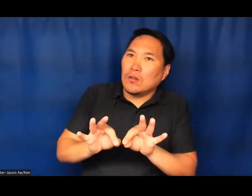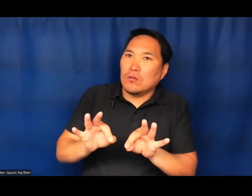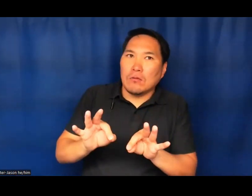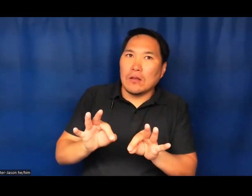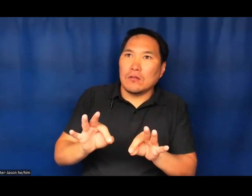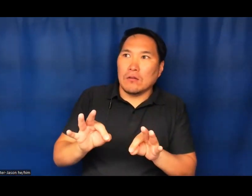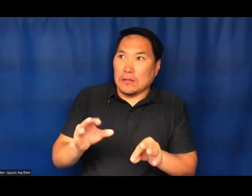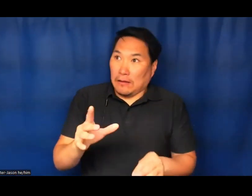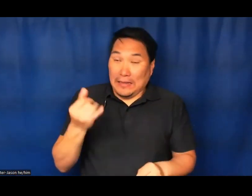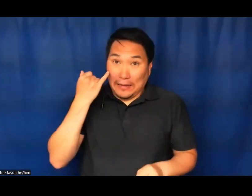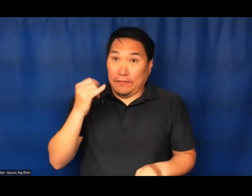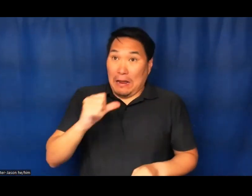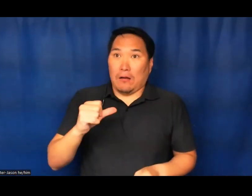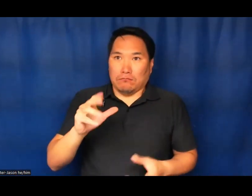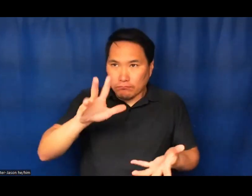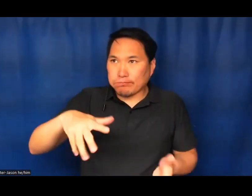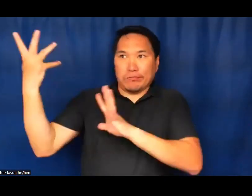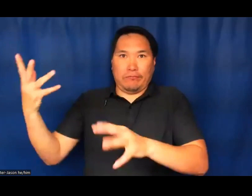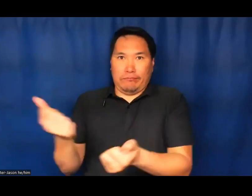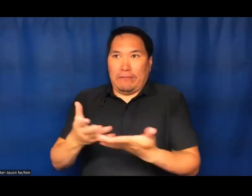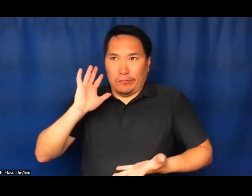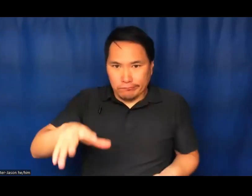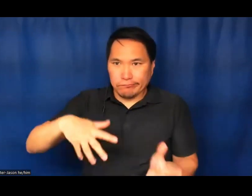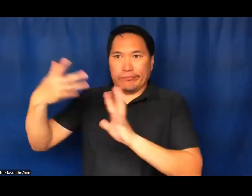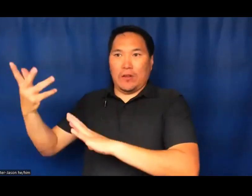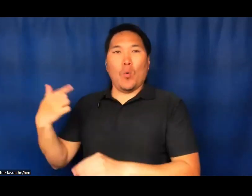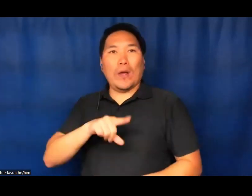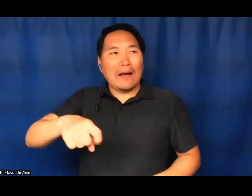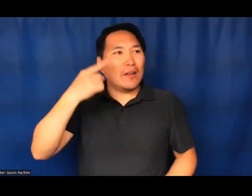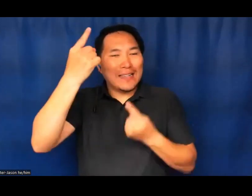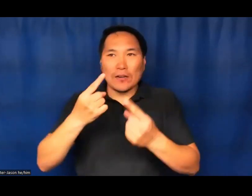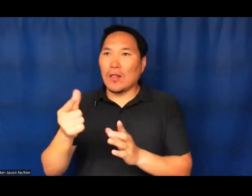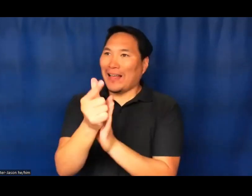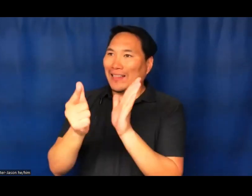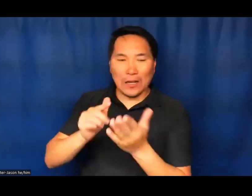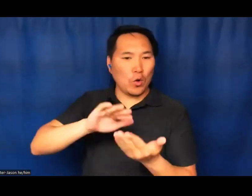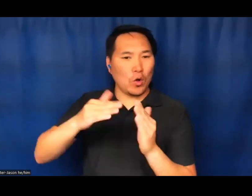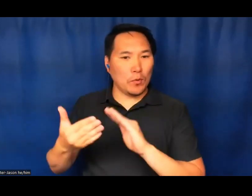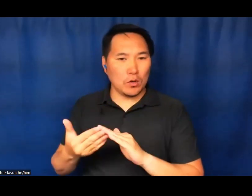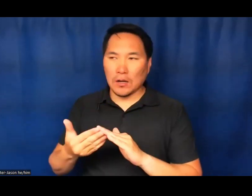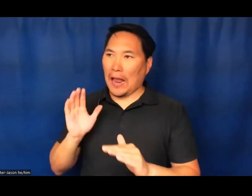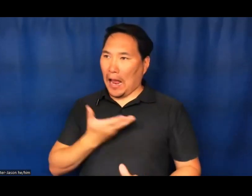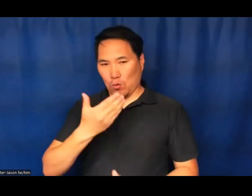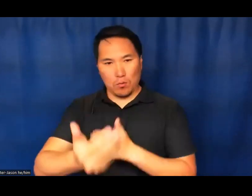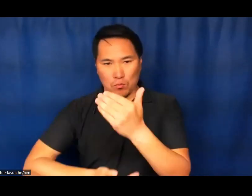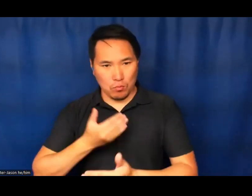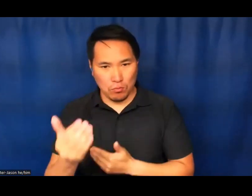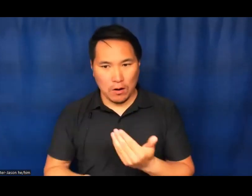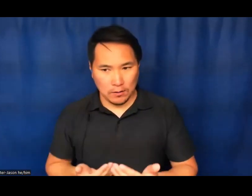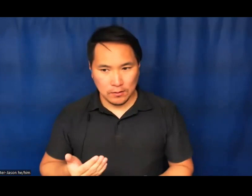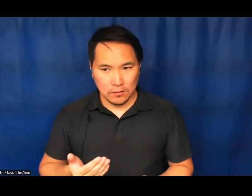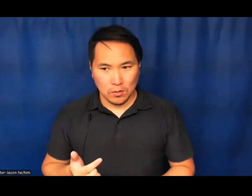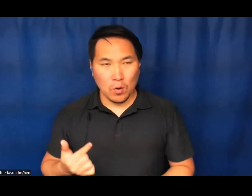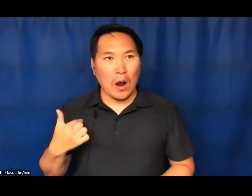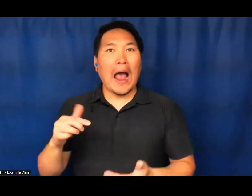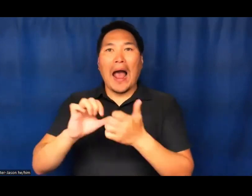I think we have to think about how we work as a legal community to try to restore that